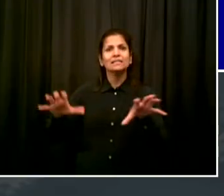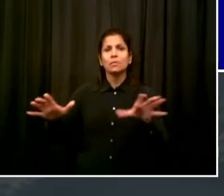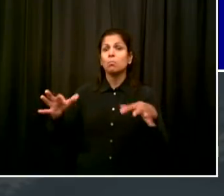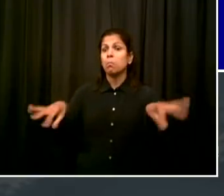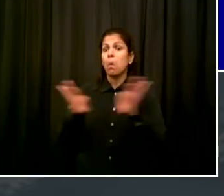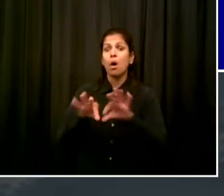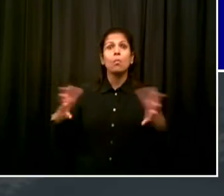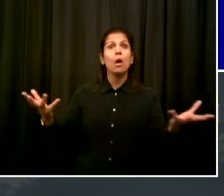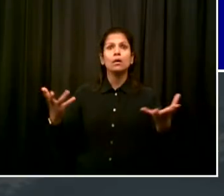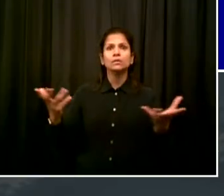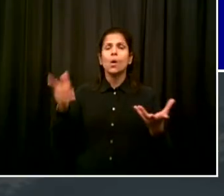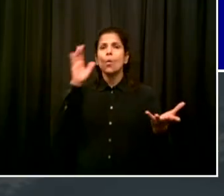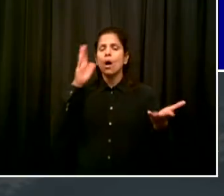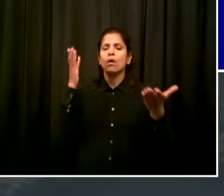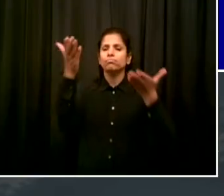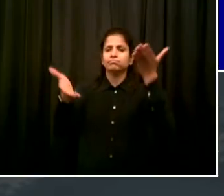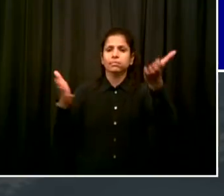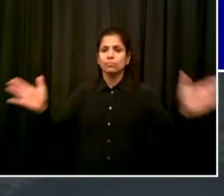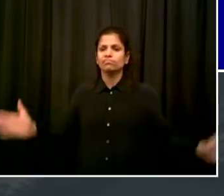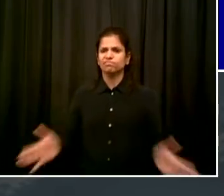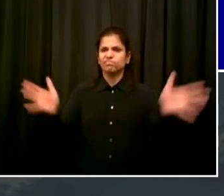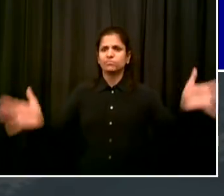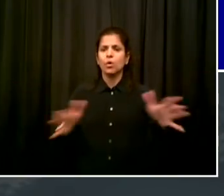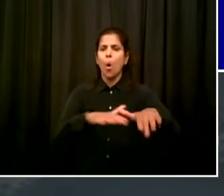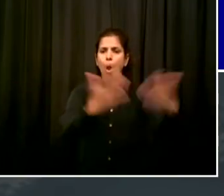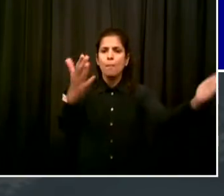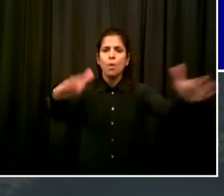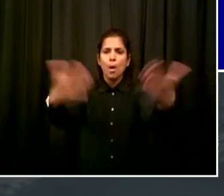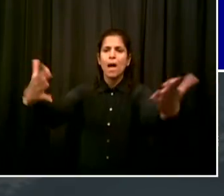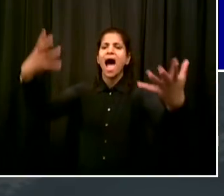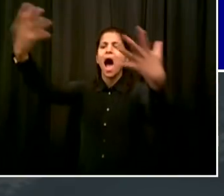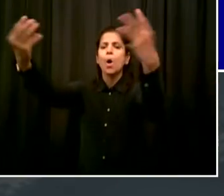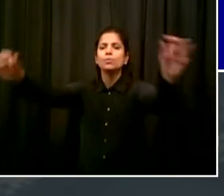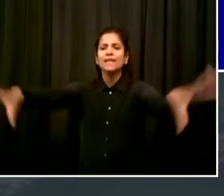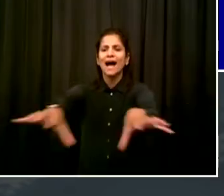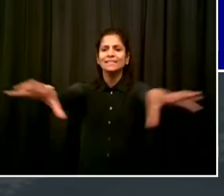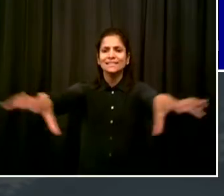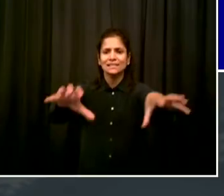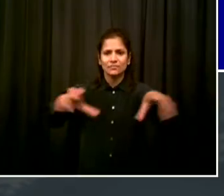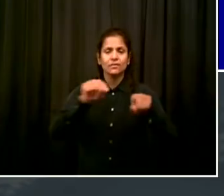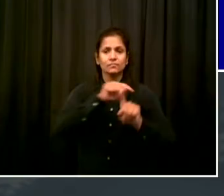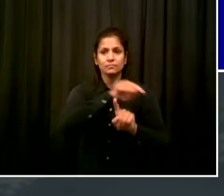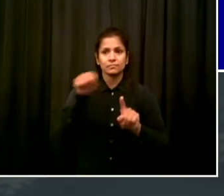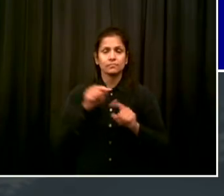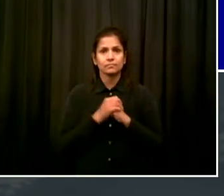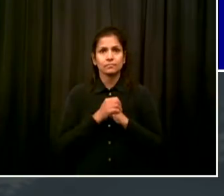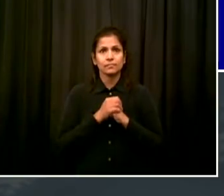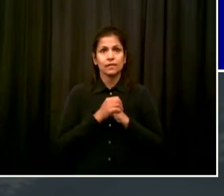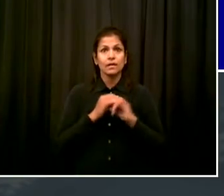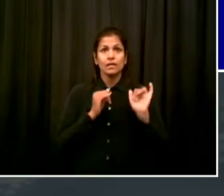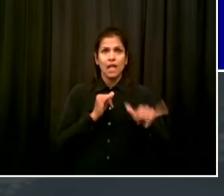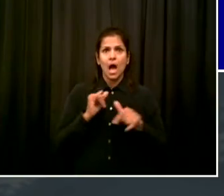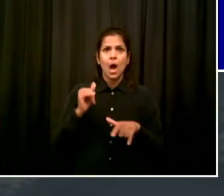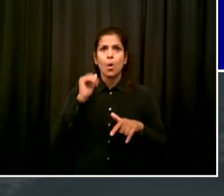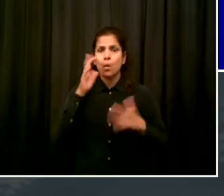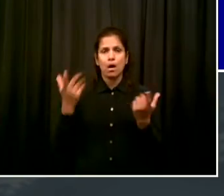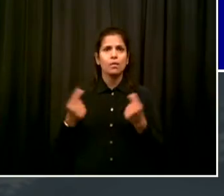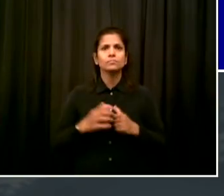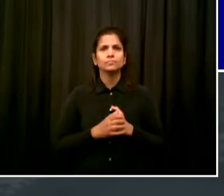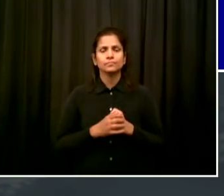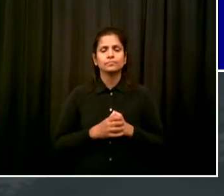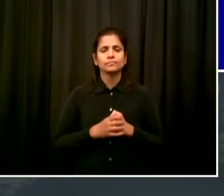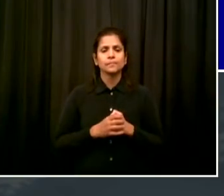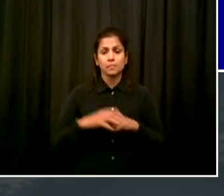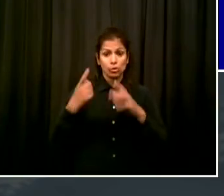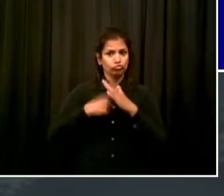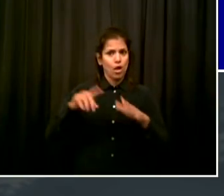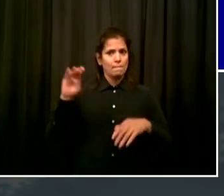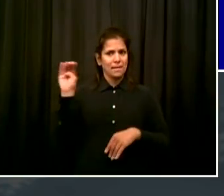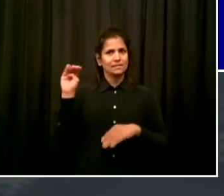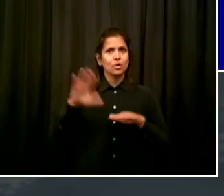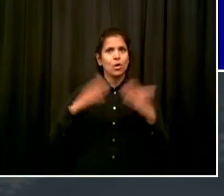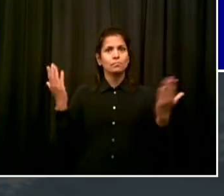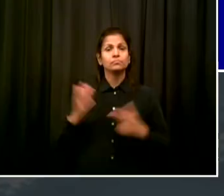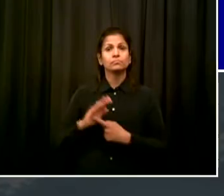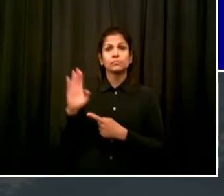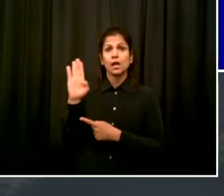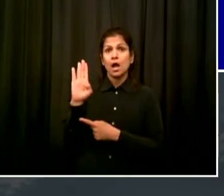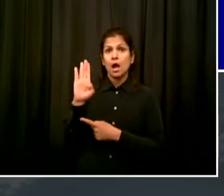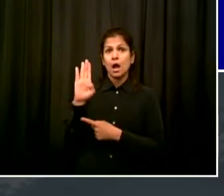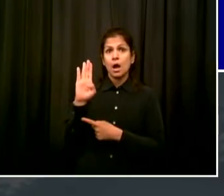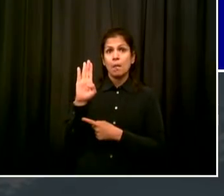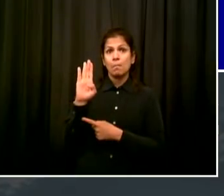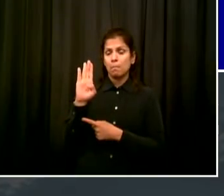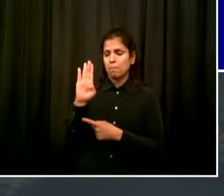OUDOTOR.S WERE